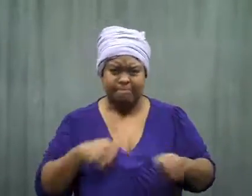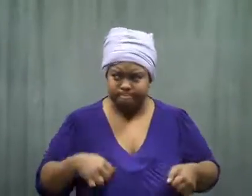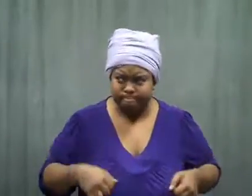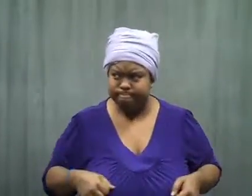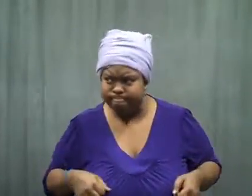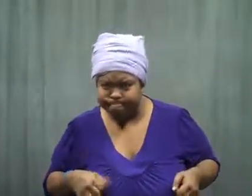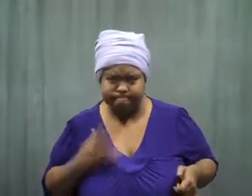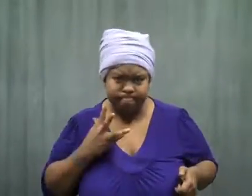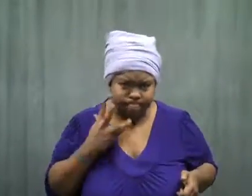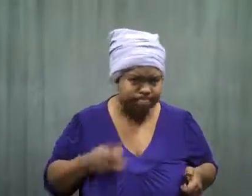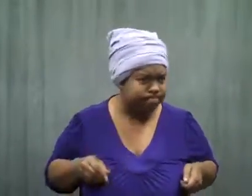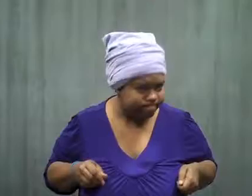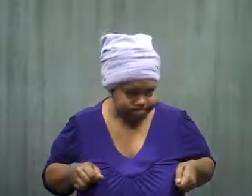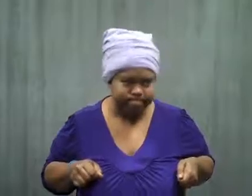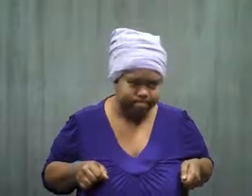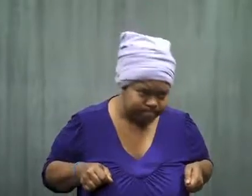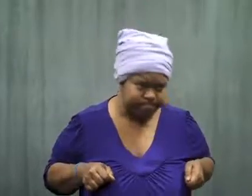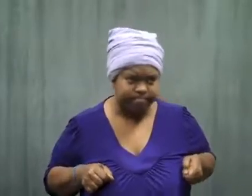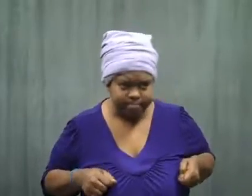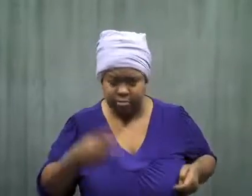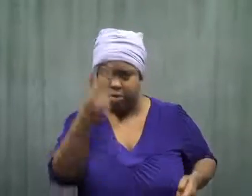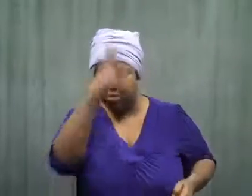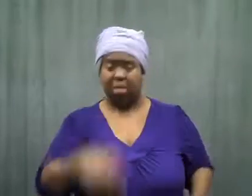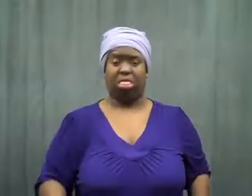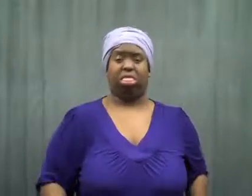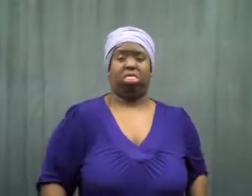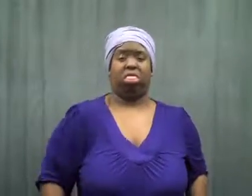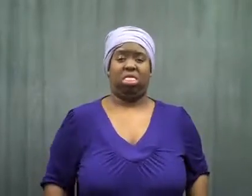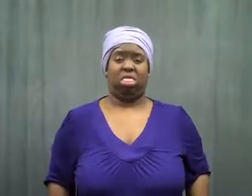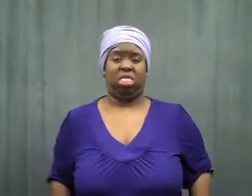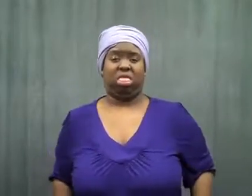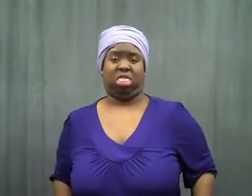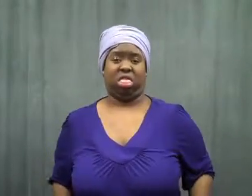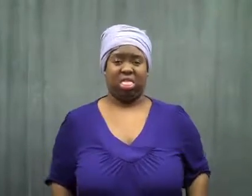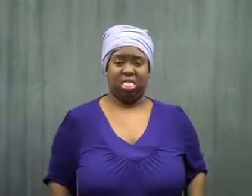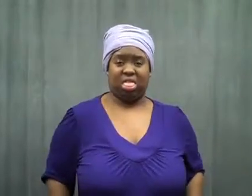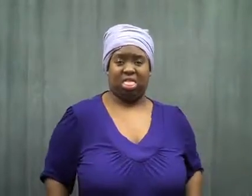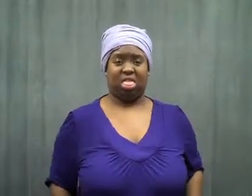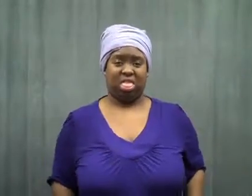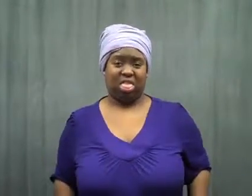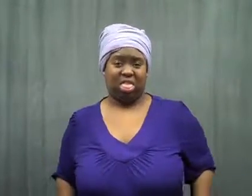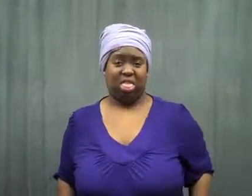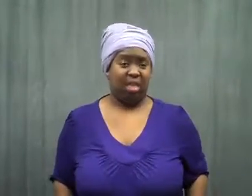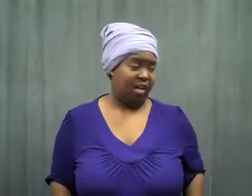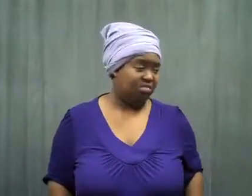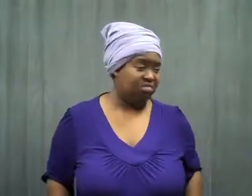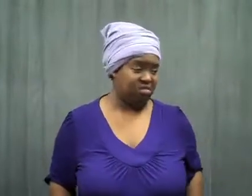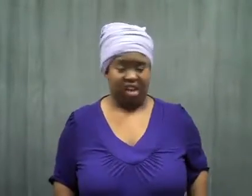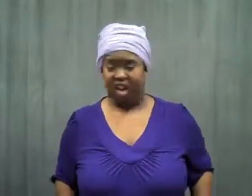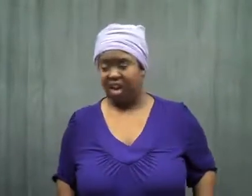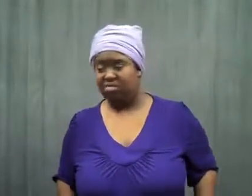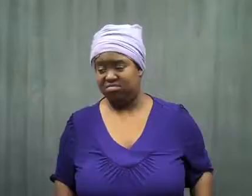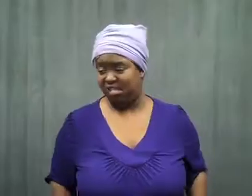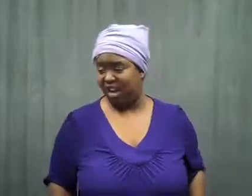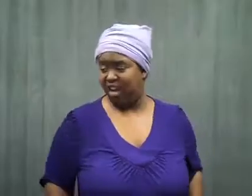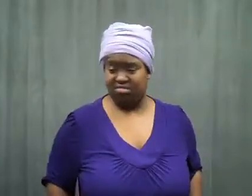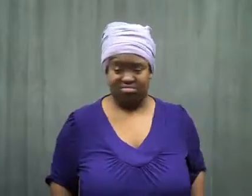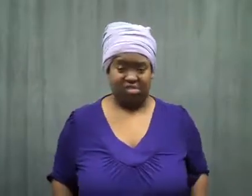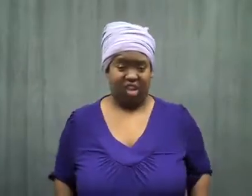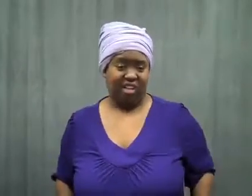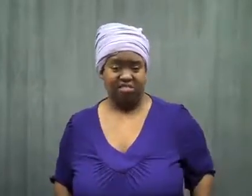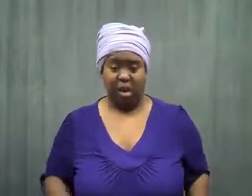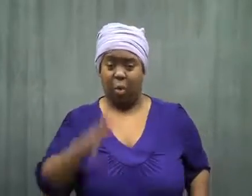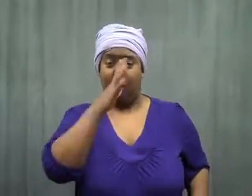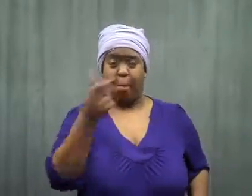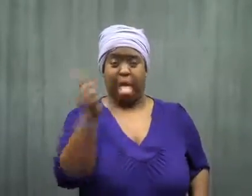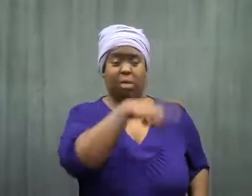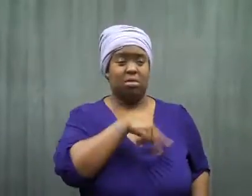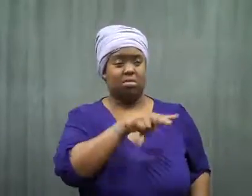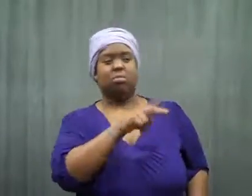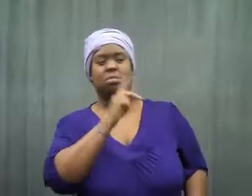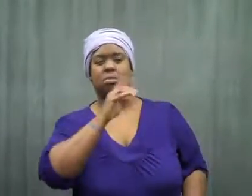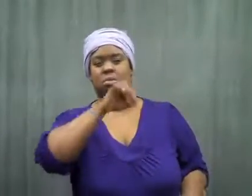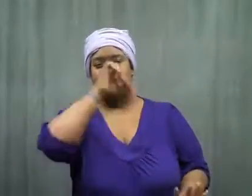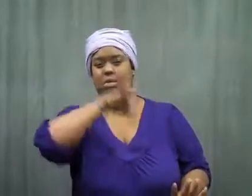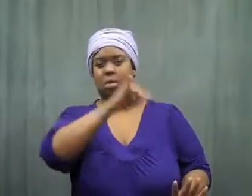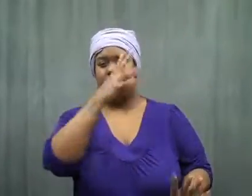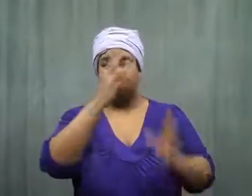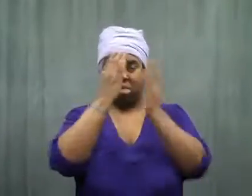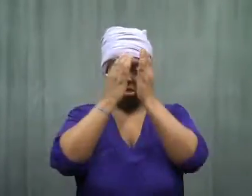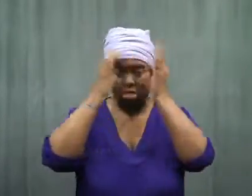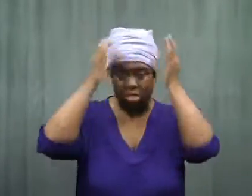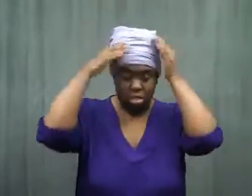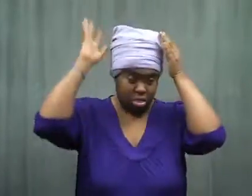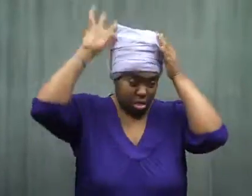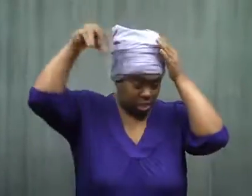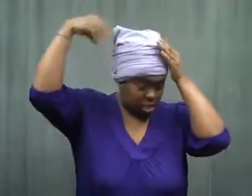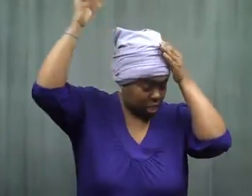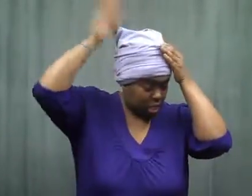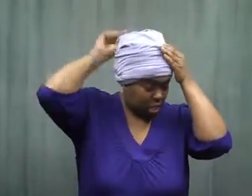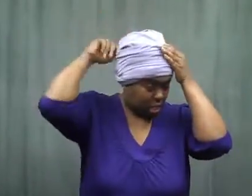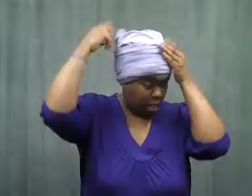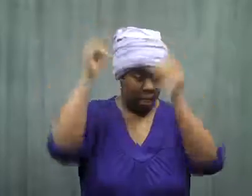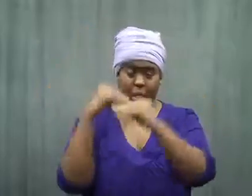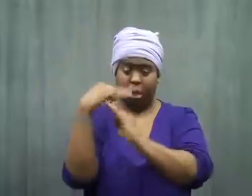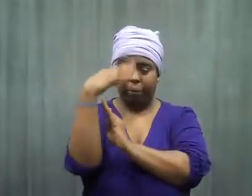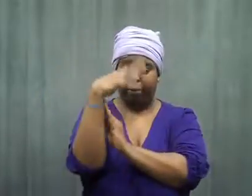The busted guys walked out embarrassed with the two officials strutting behind them.